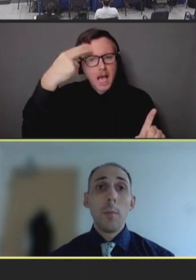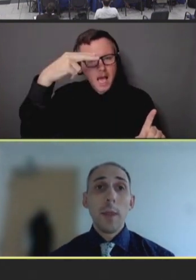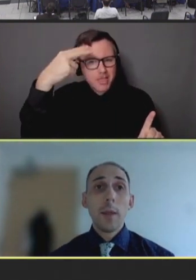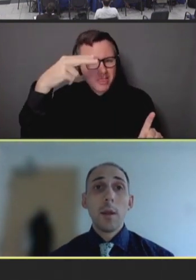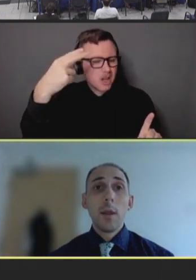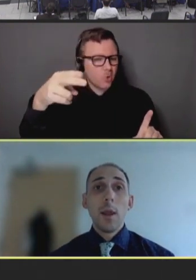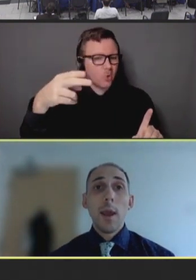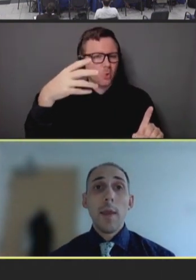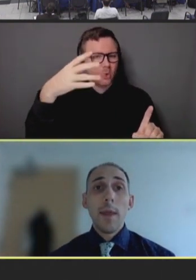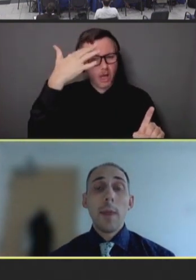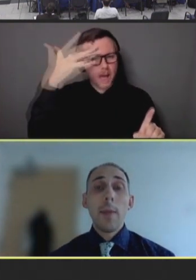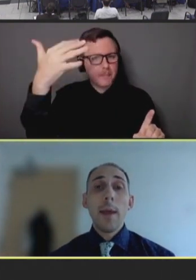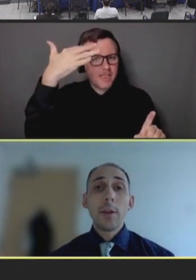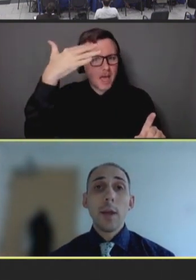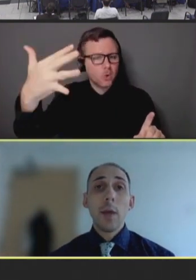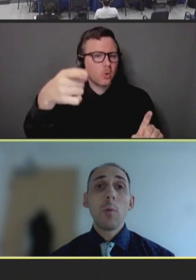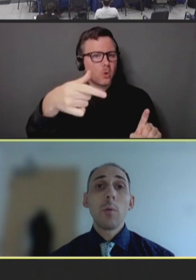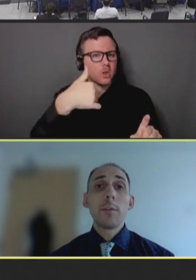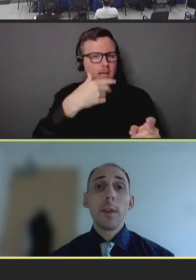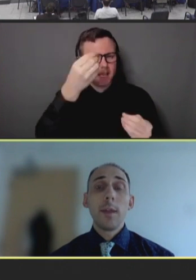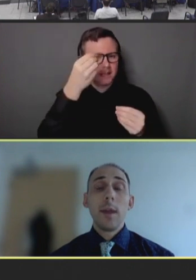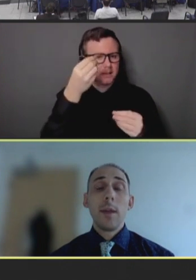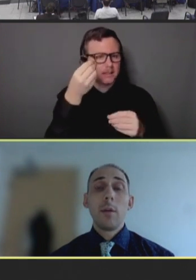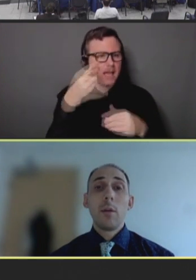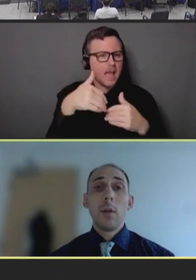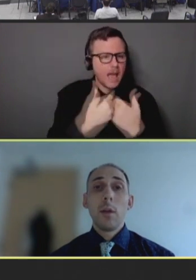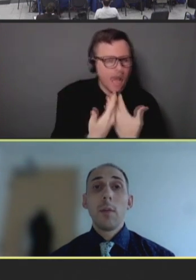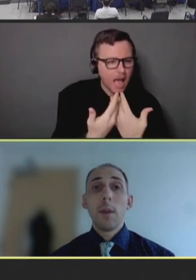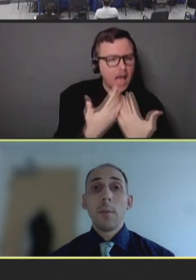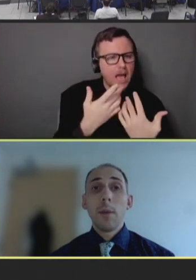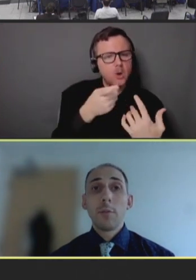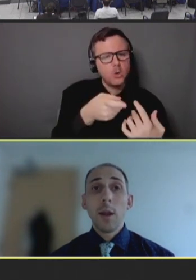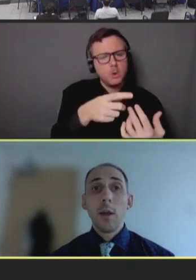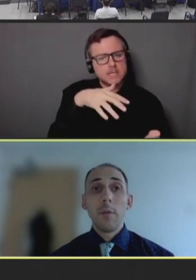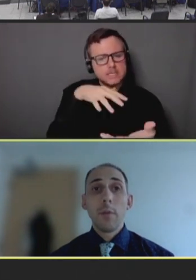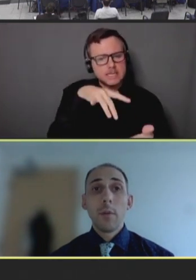make and then imagine how we would study that in a randomized trial.